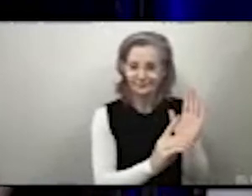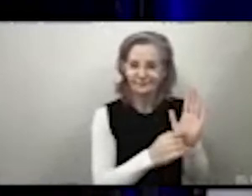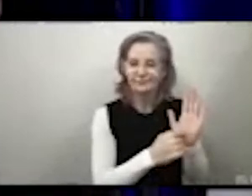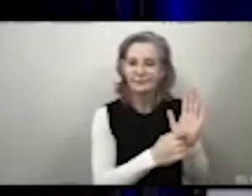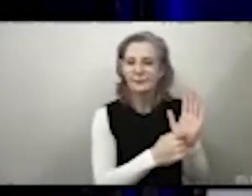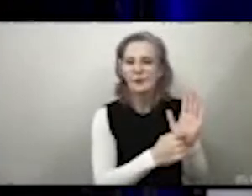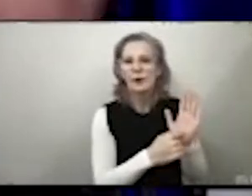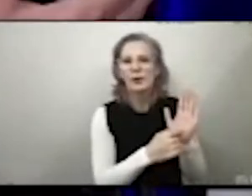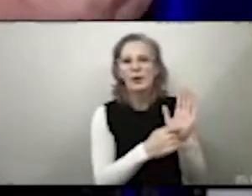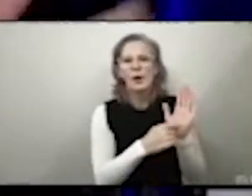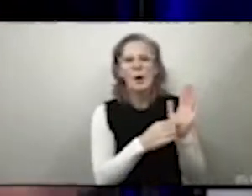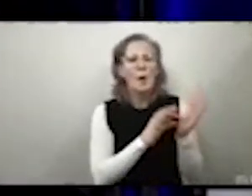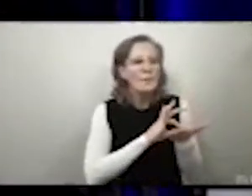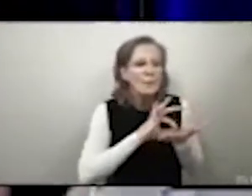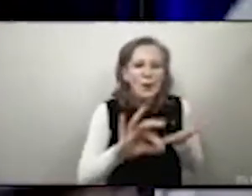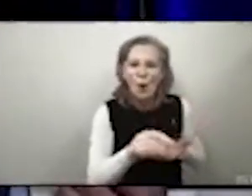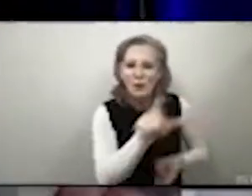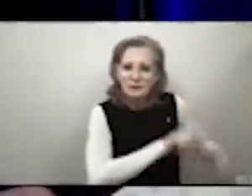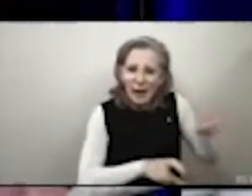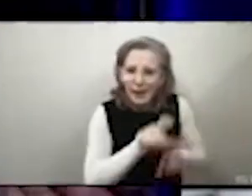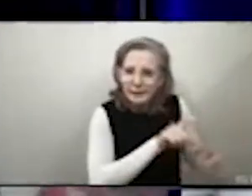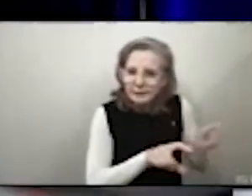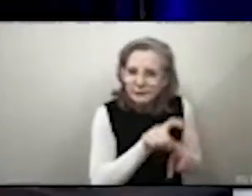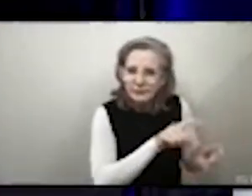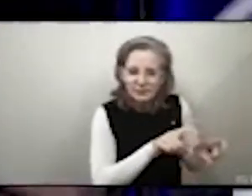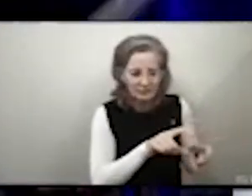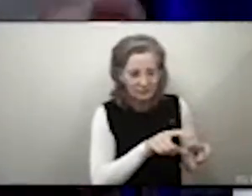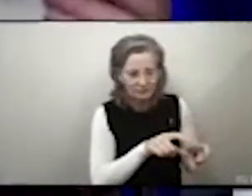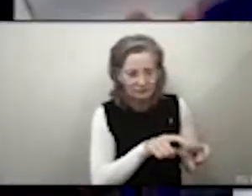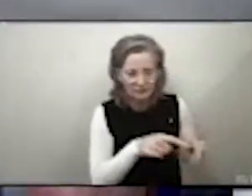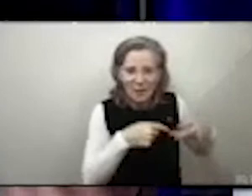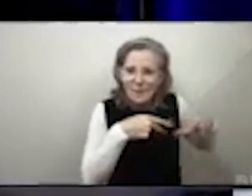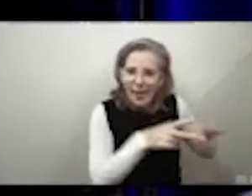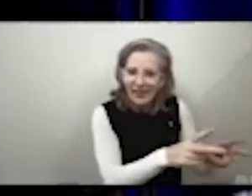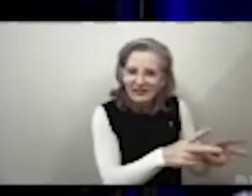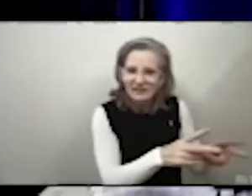scientific method, rather than just getting a bunch of clever people who, you know, maybe have a very good classics